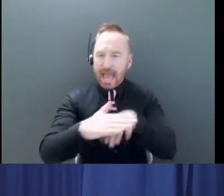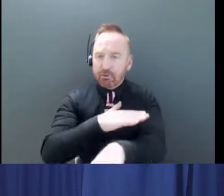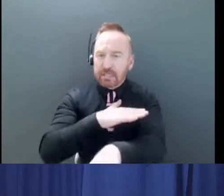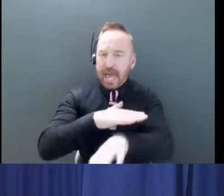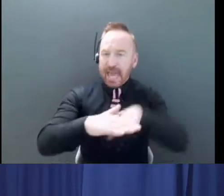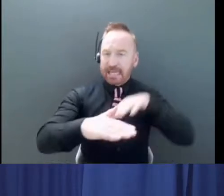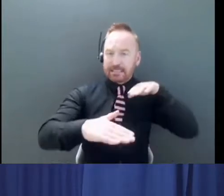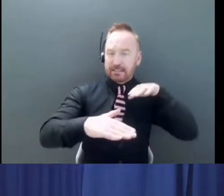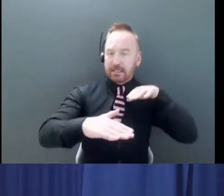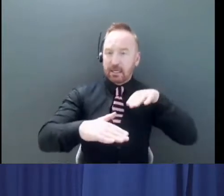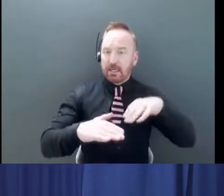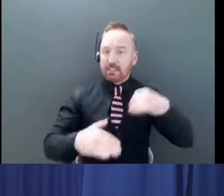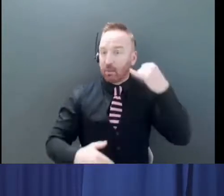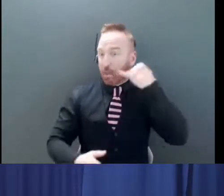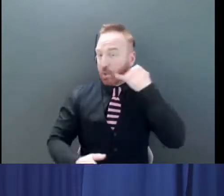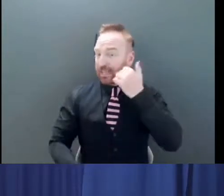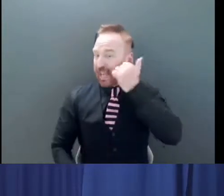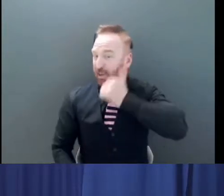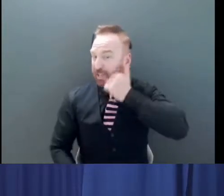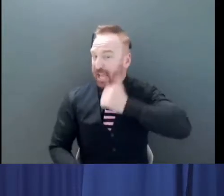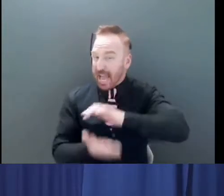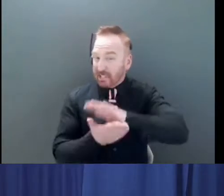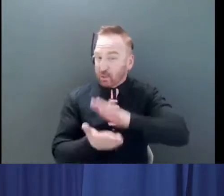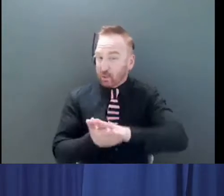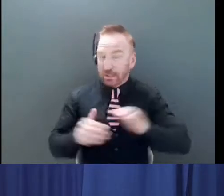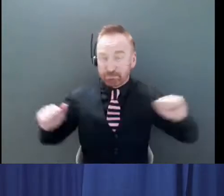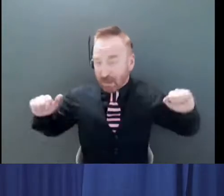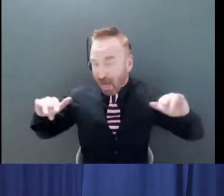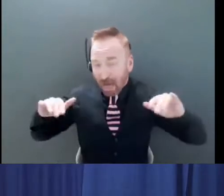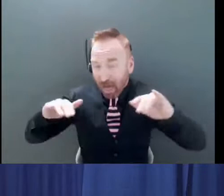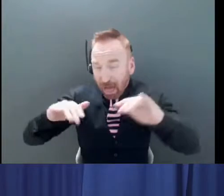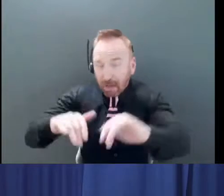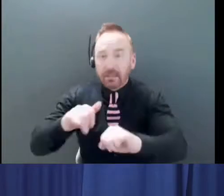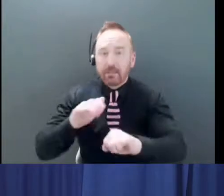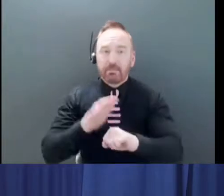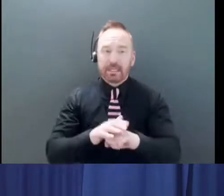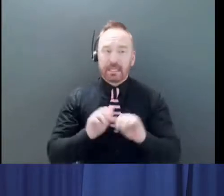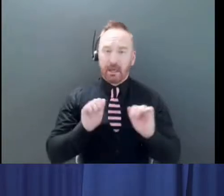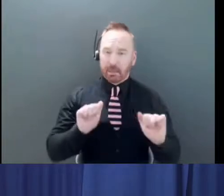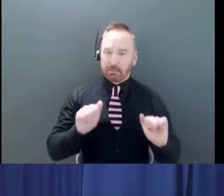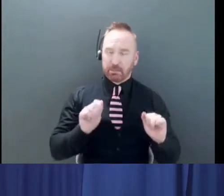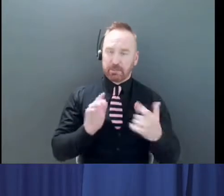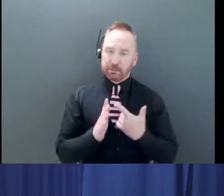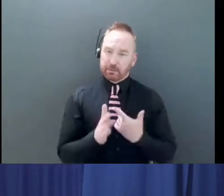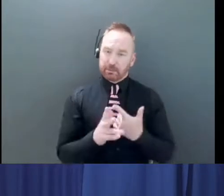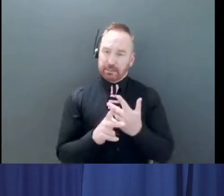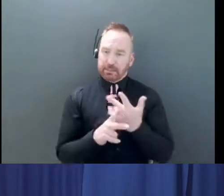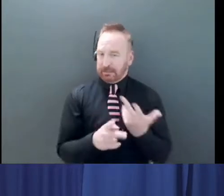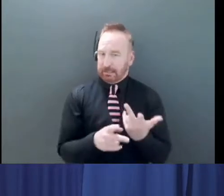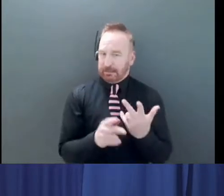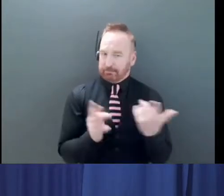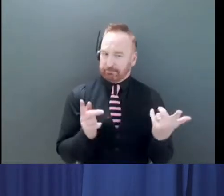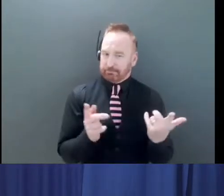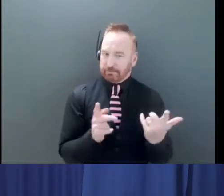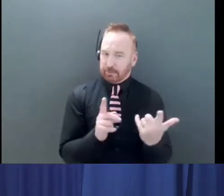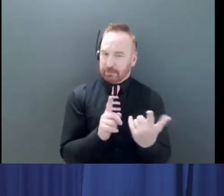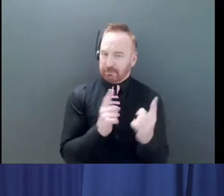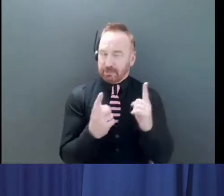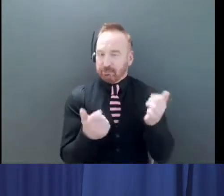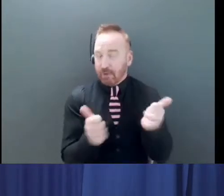Just like outside of schools, we encourage people to be mindful of each other's personal space.